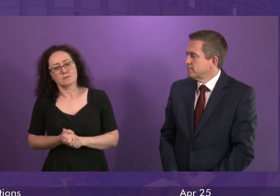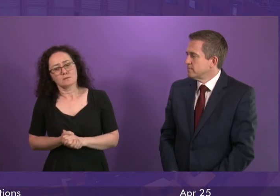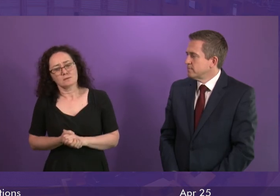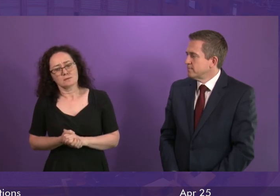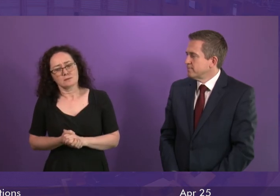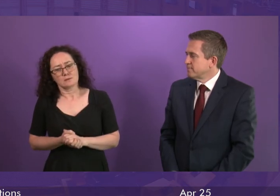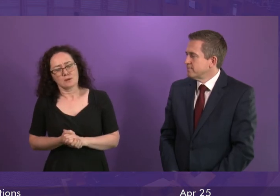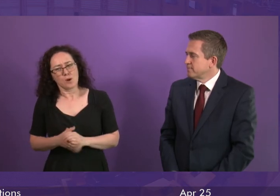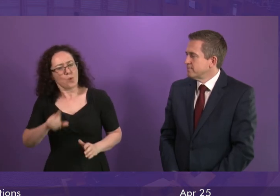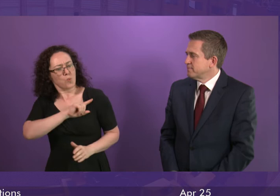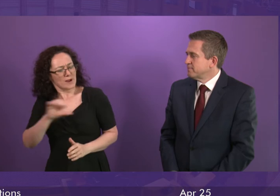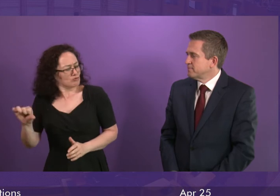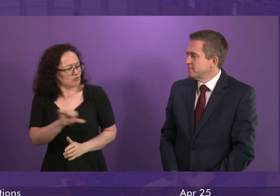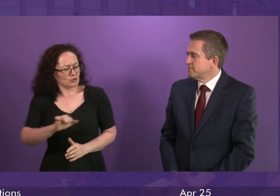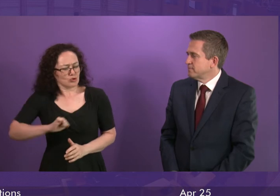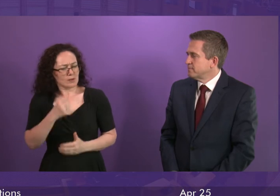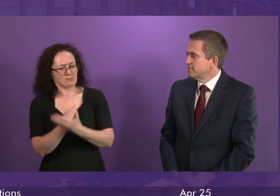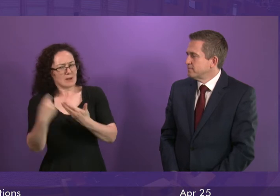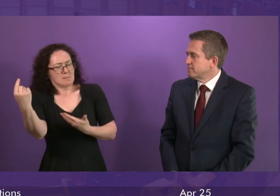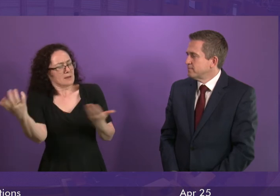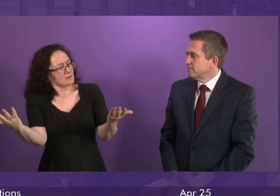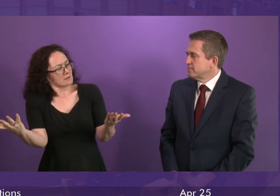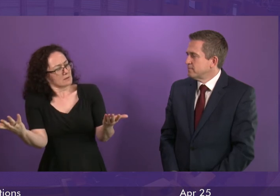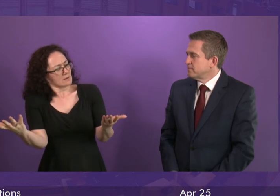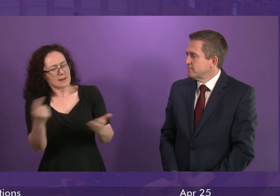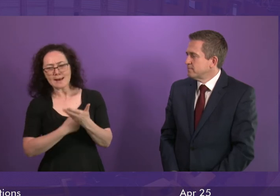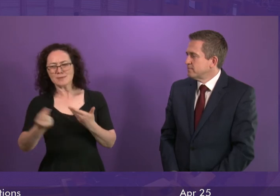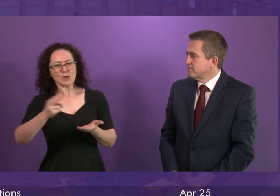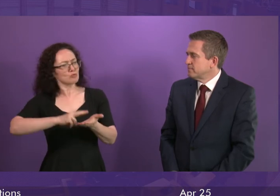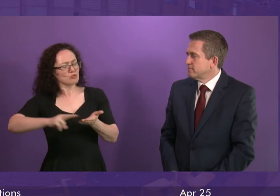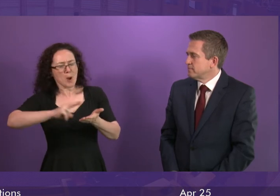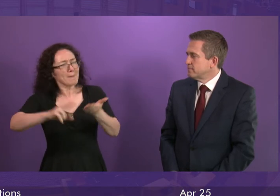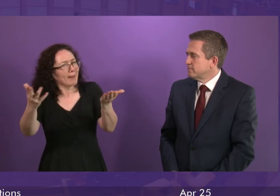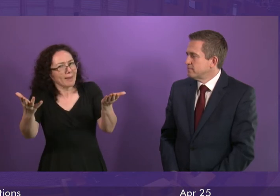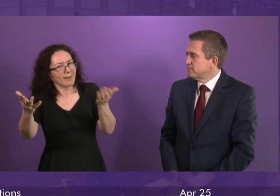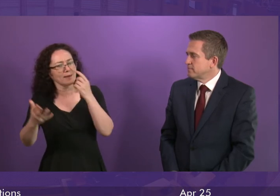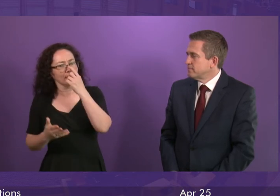Scotland not be independent? Independence is normal—12 of the countries in the European